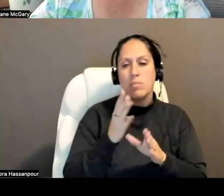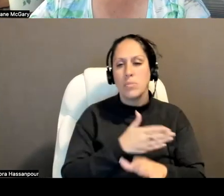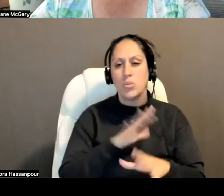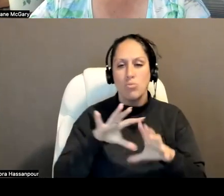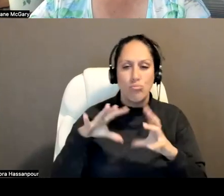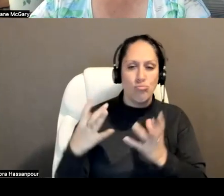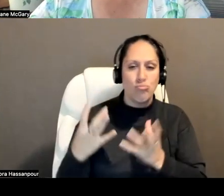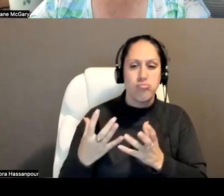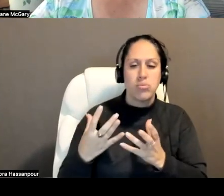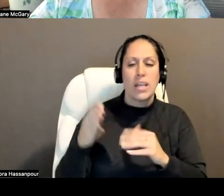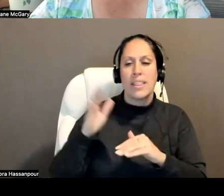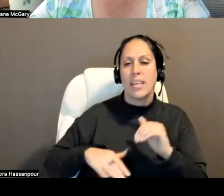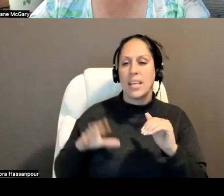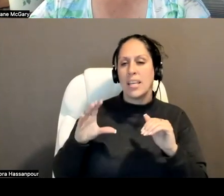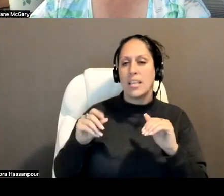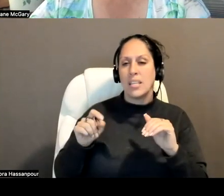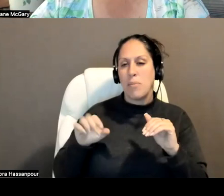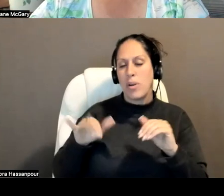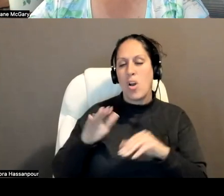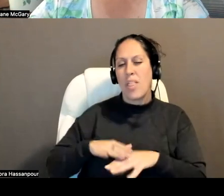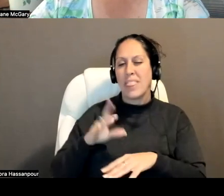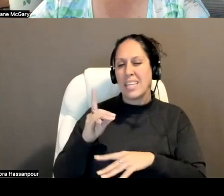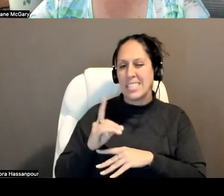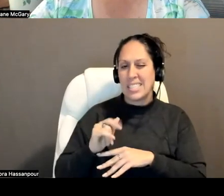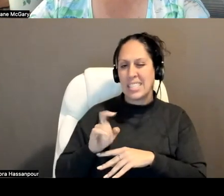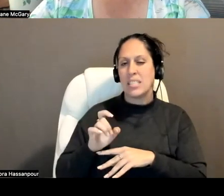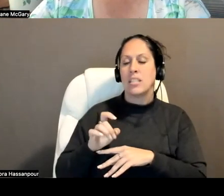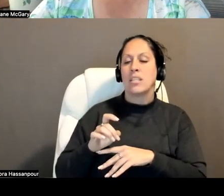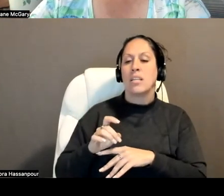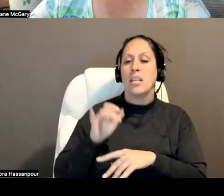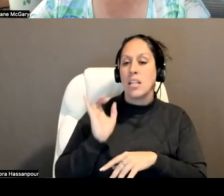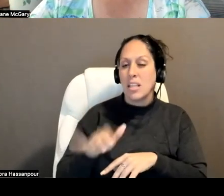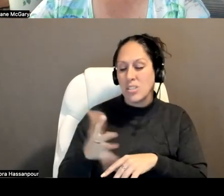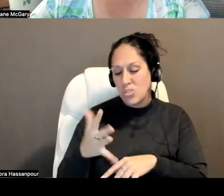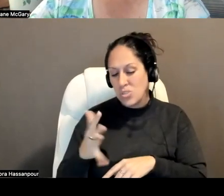And I think that's that's sort of what we,